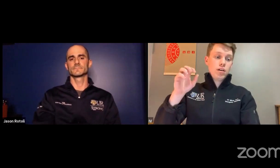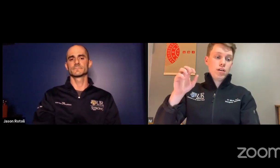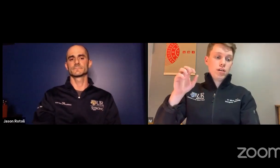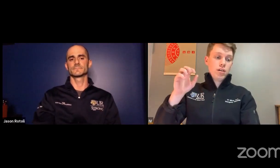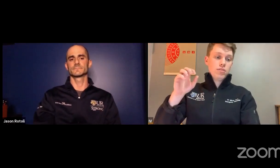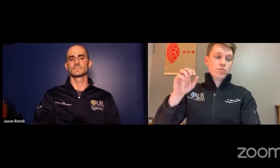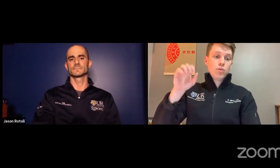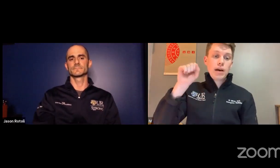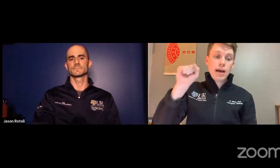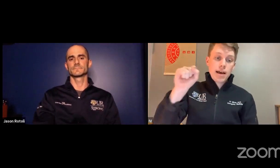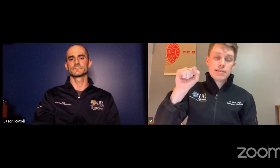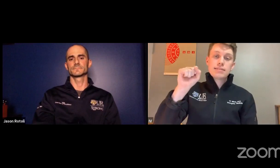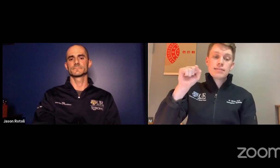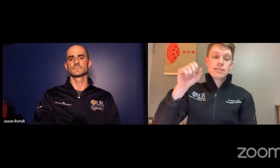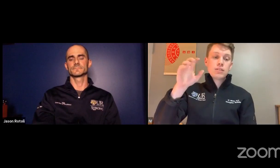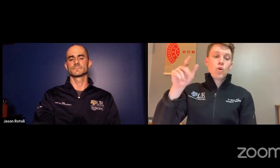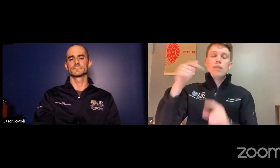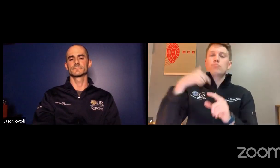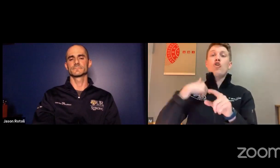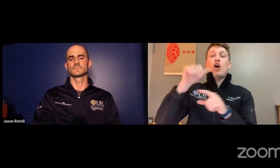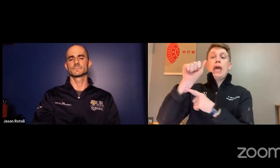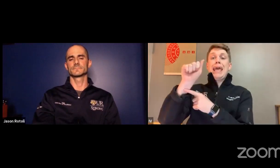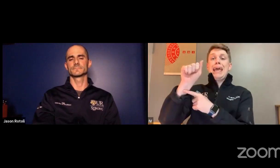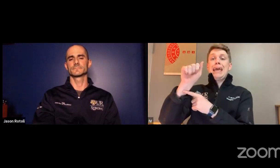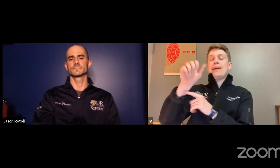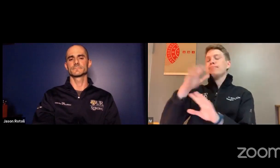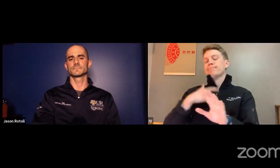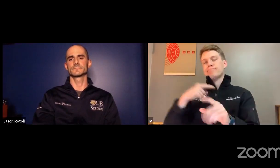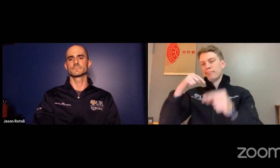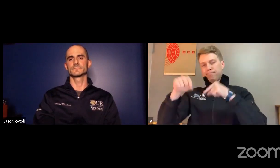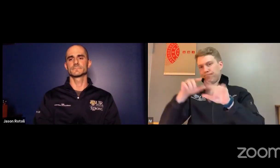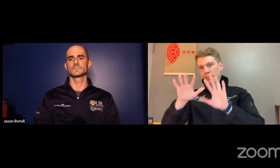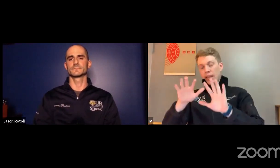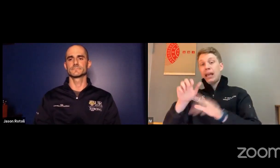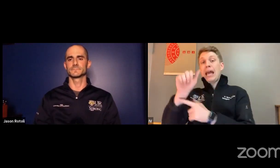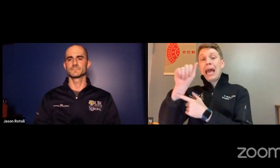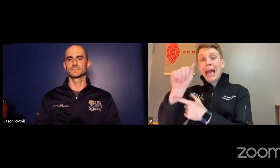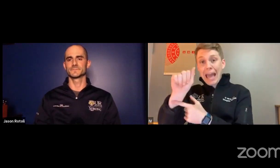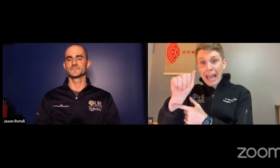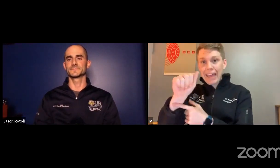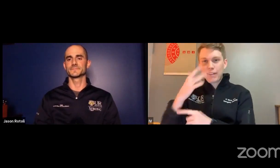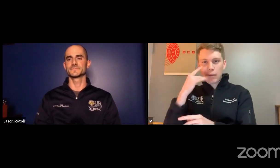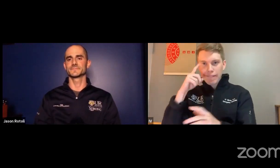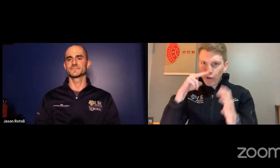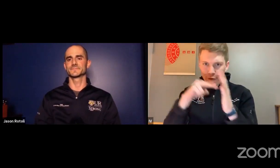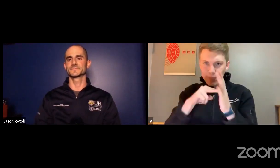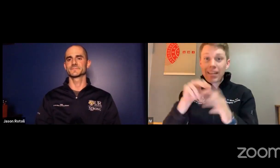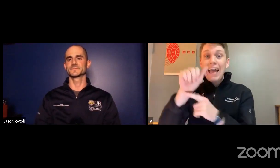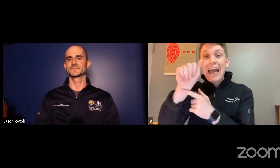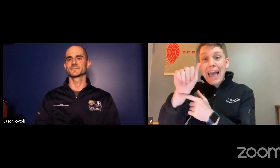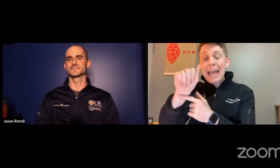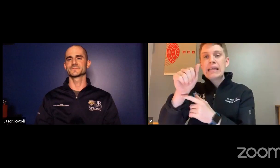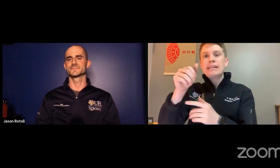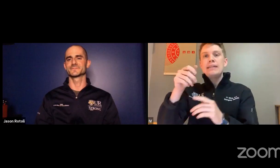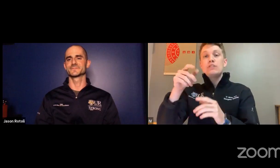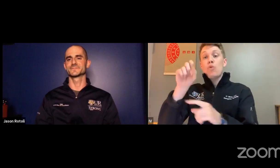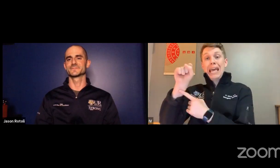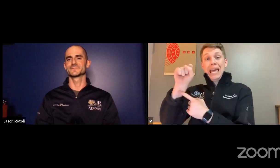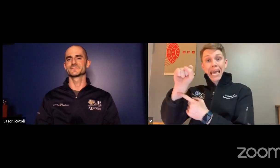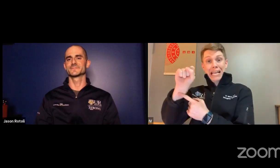It's the same thing that happens to people who use their voice to speak. It just seems that there's a